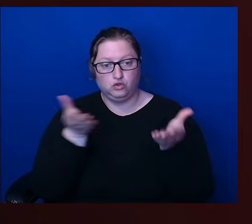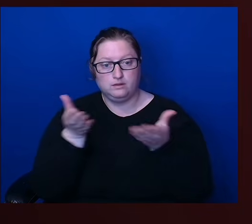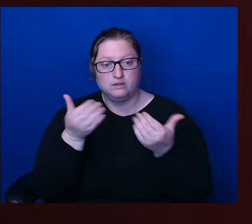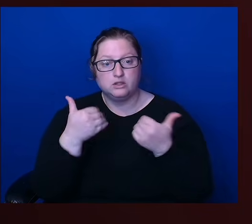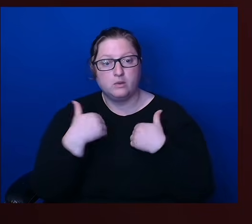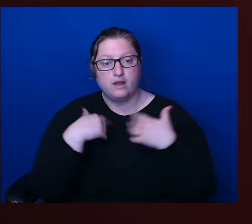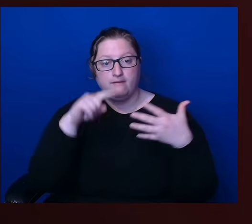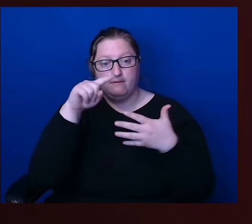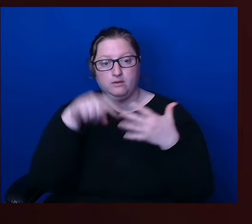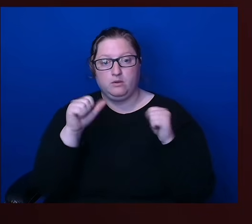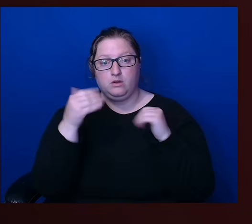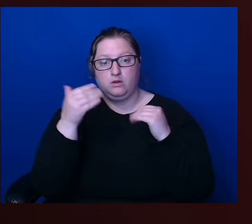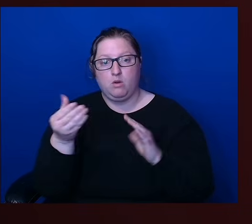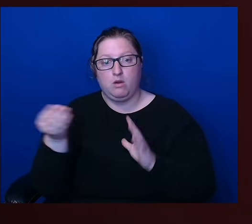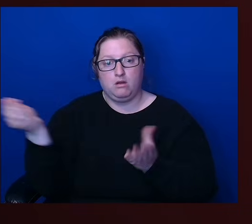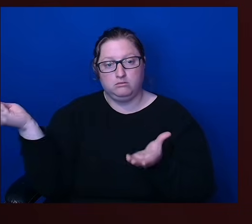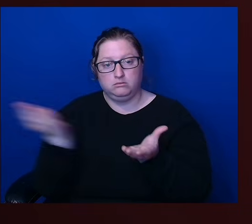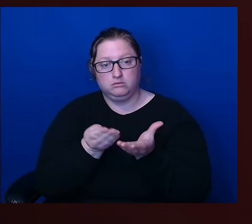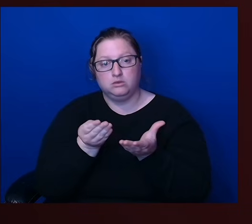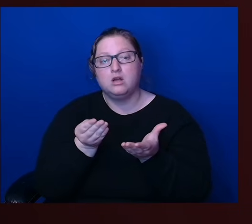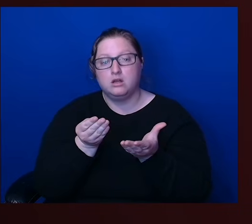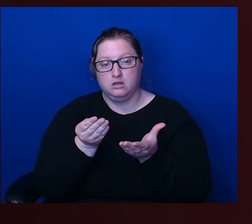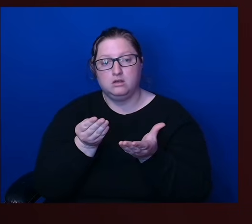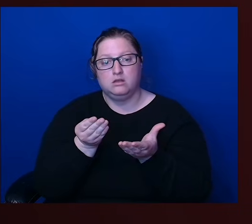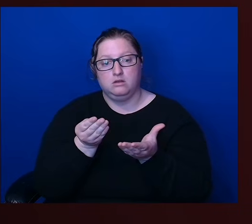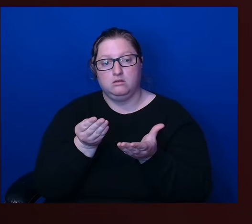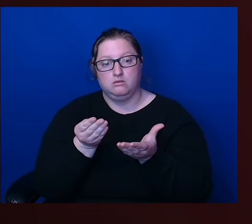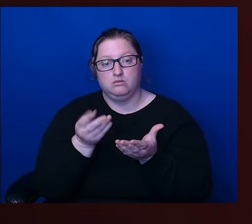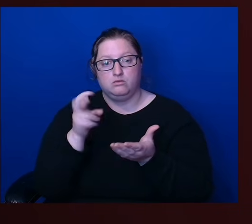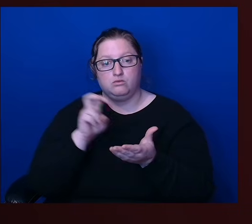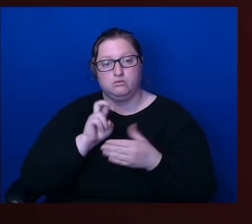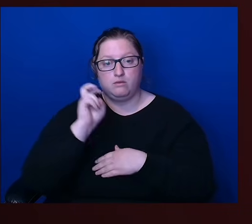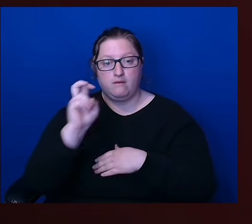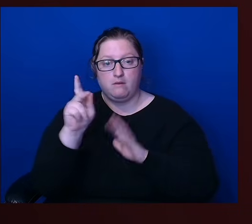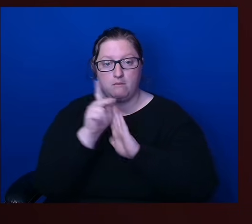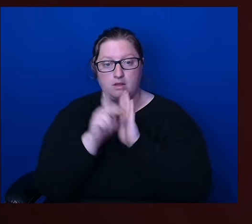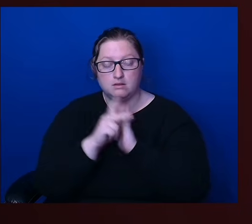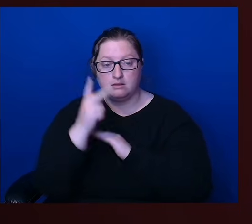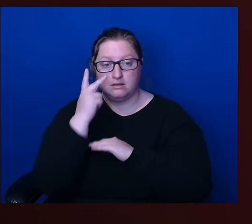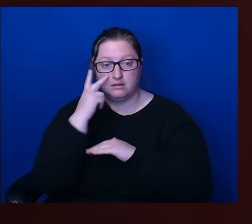our travel policies and here you can see in my program, where I'm setting everything up,